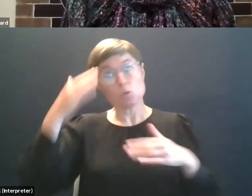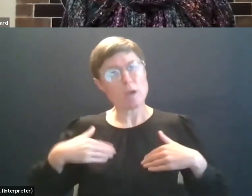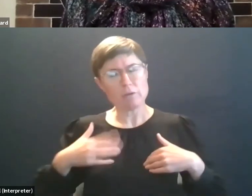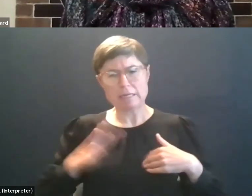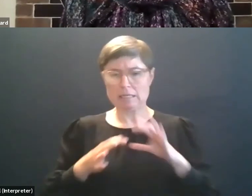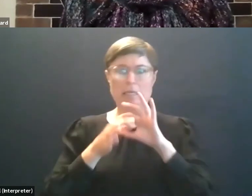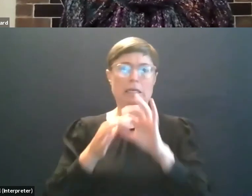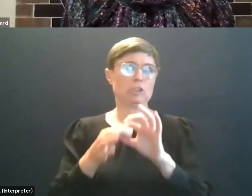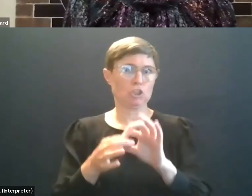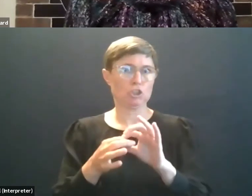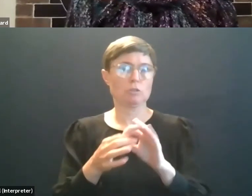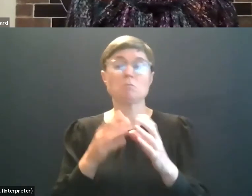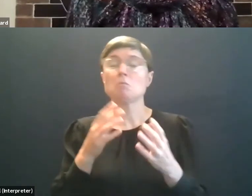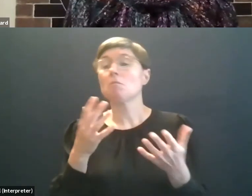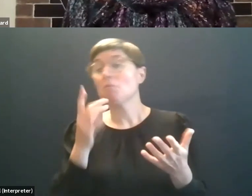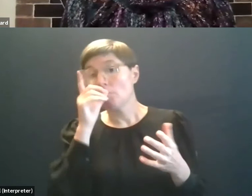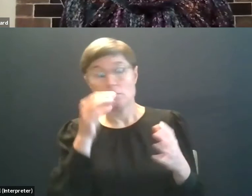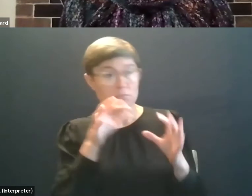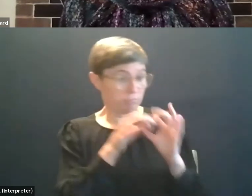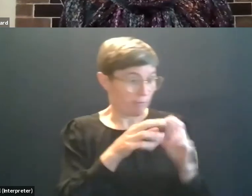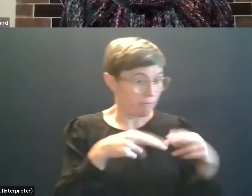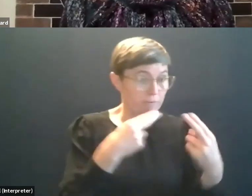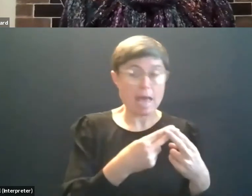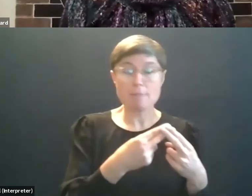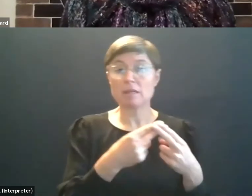with family and friends, it can be with like-minded individuals.